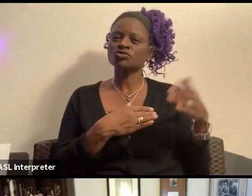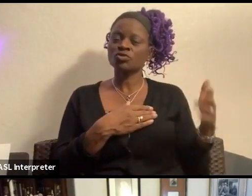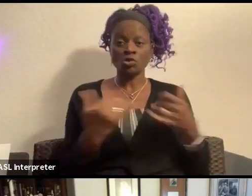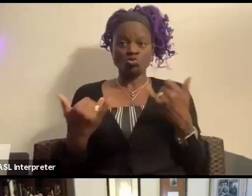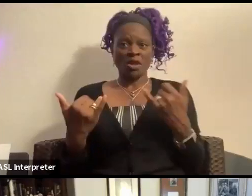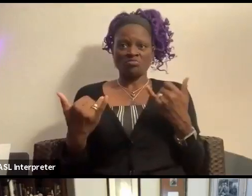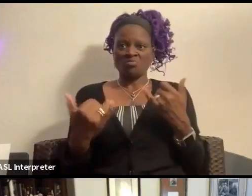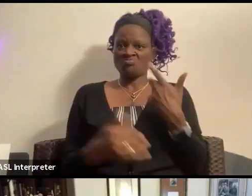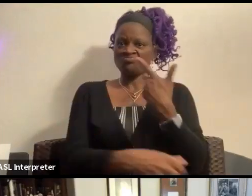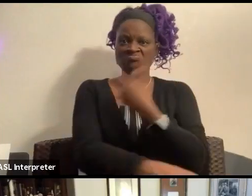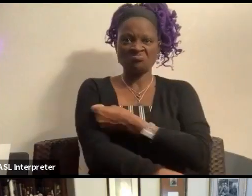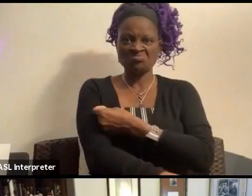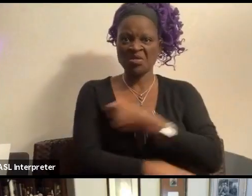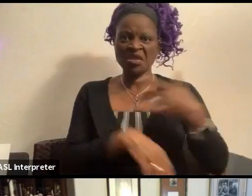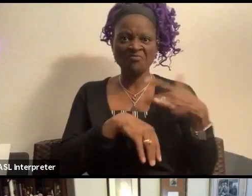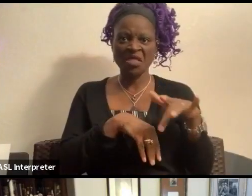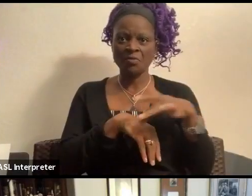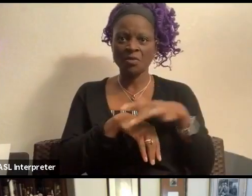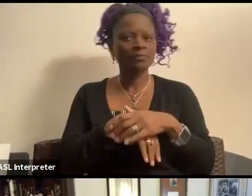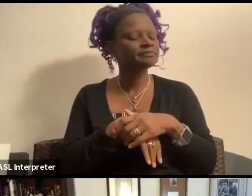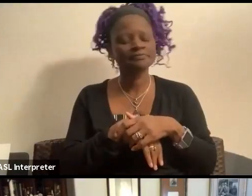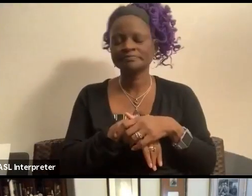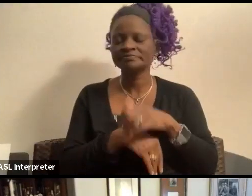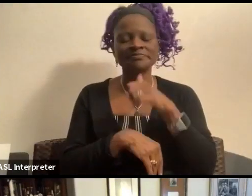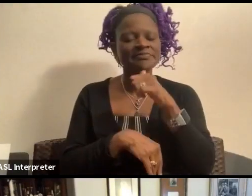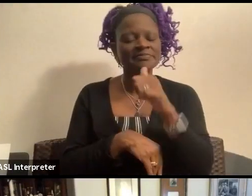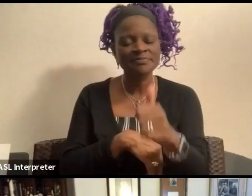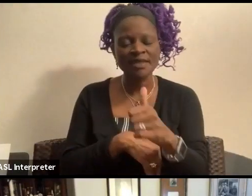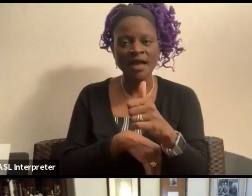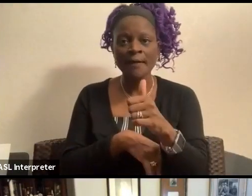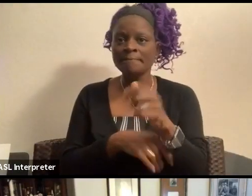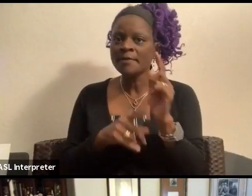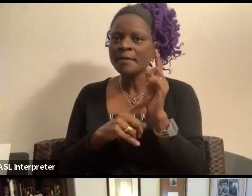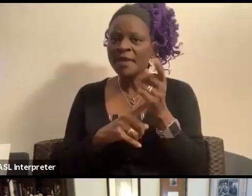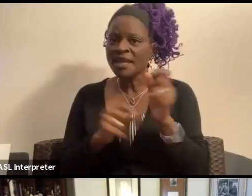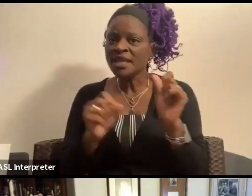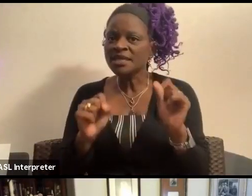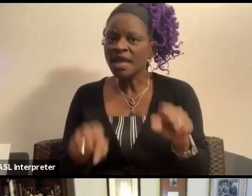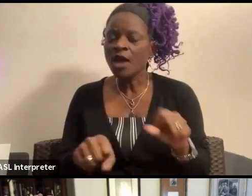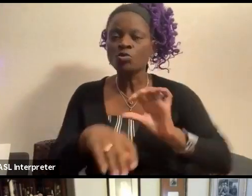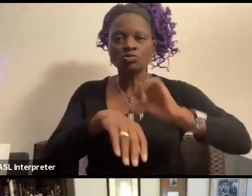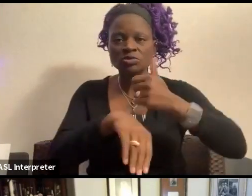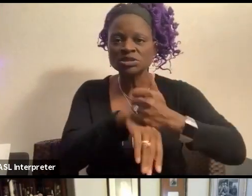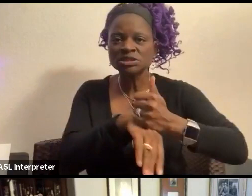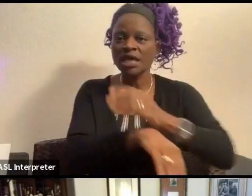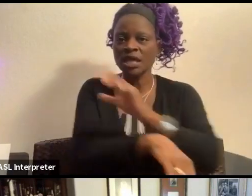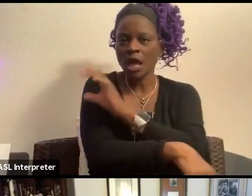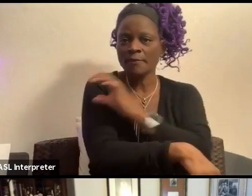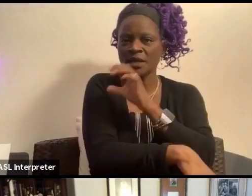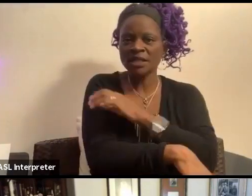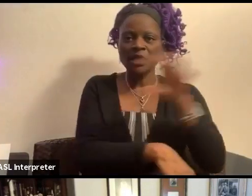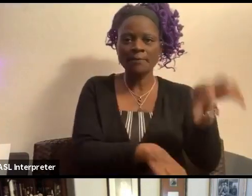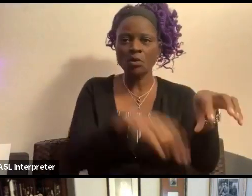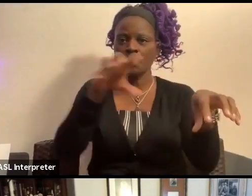but as soon as they are, we'll be ready to set up shop clinics throughout the county. We have a plan that we laid out with our